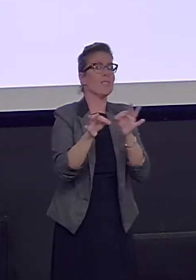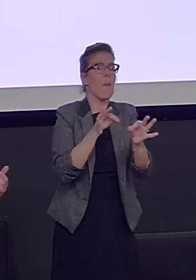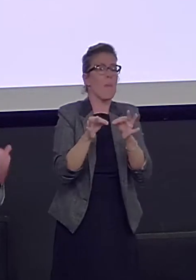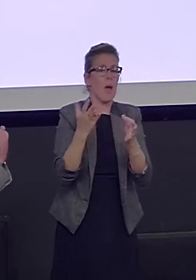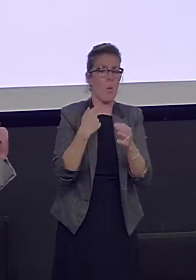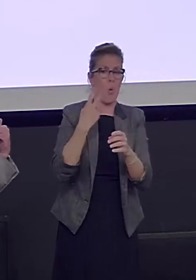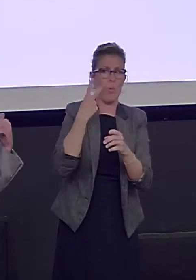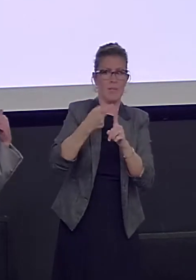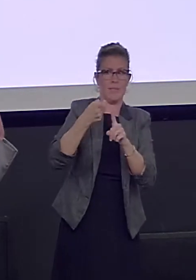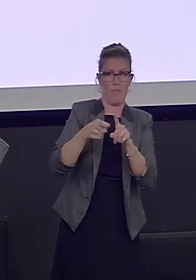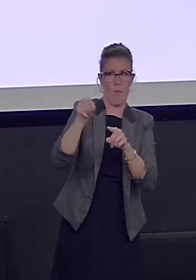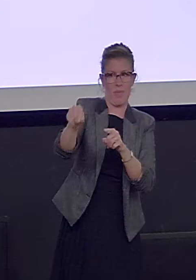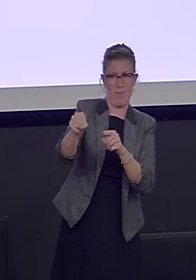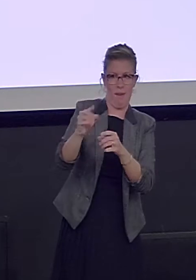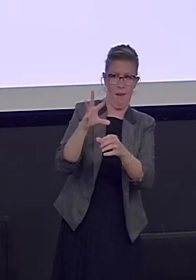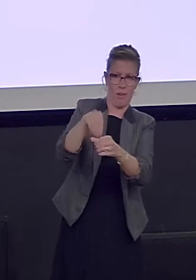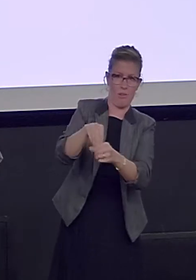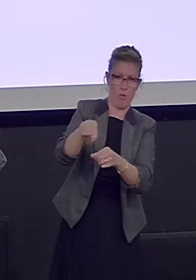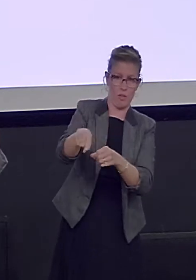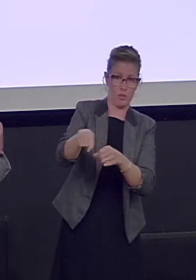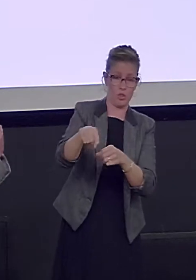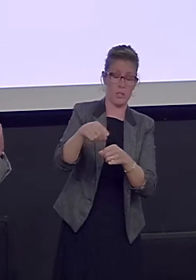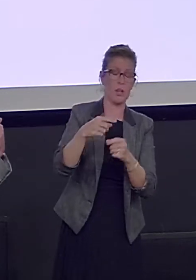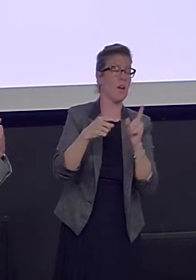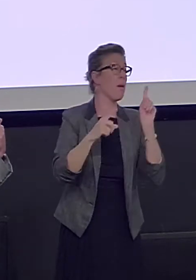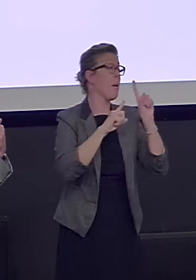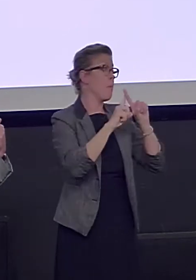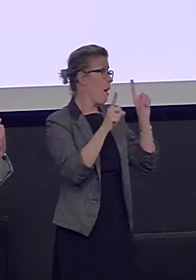though, as I put up here, that may function,